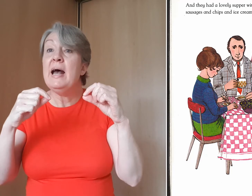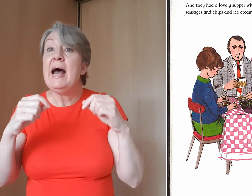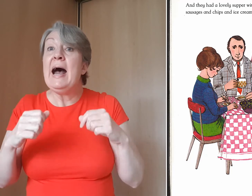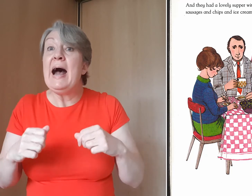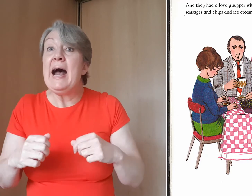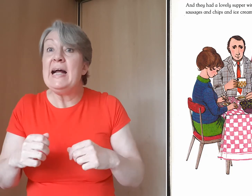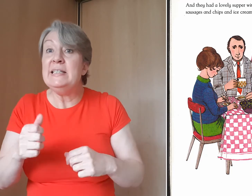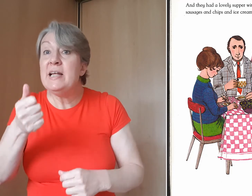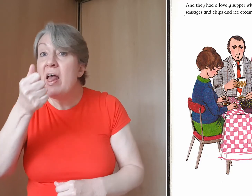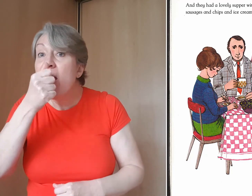and